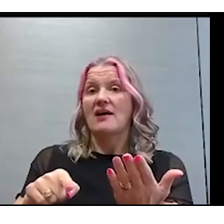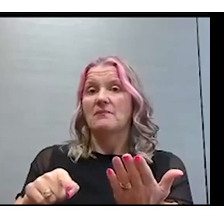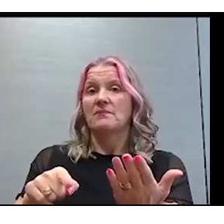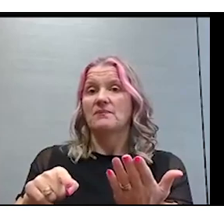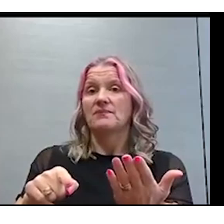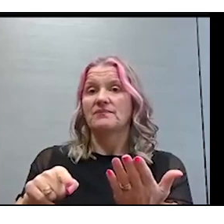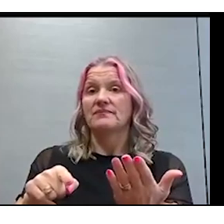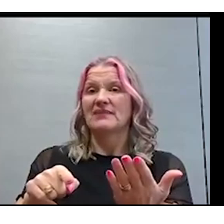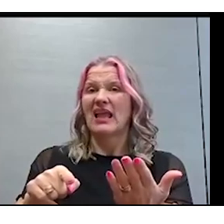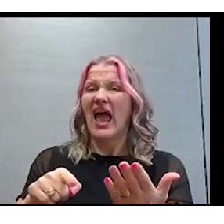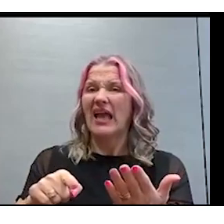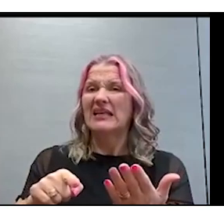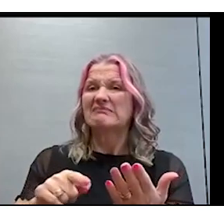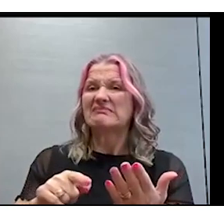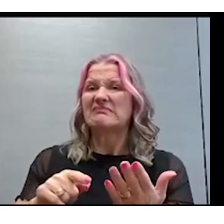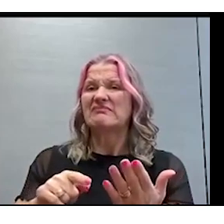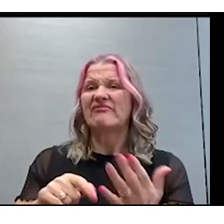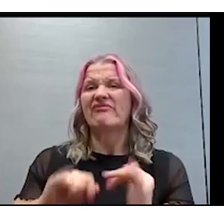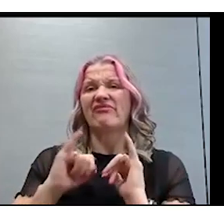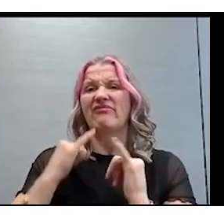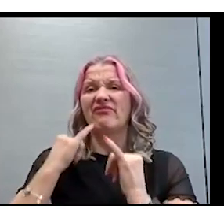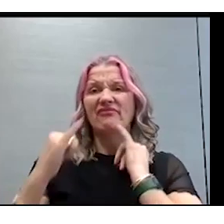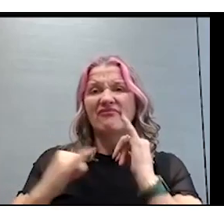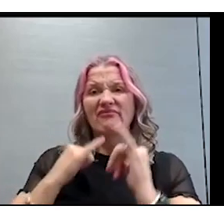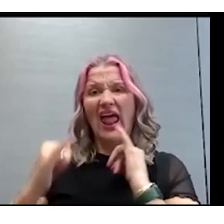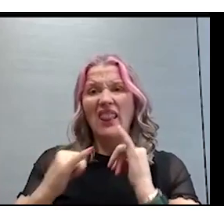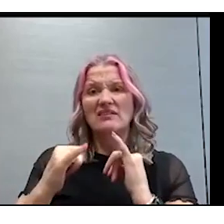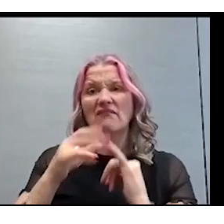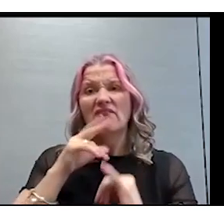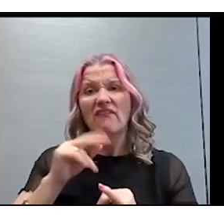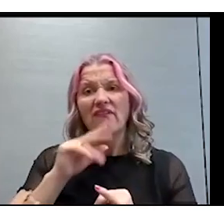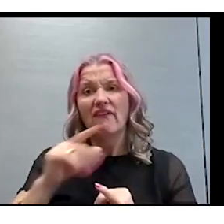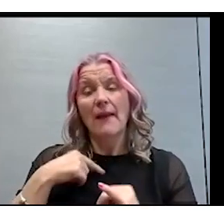violent speech in my system or I want 0 violent speech in my system.